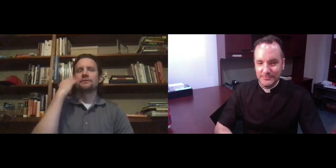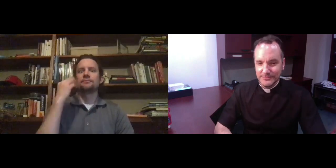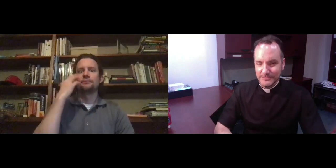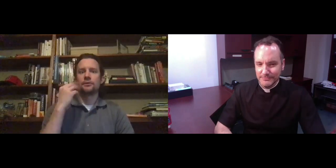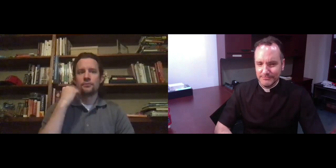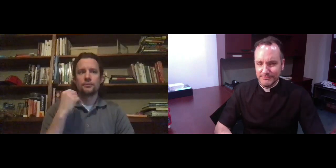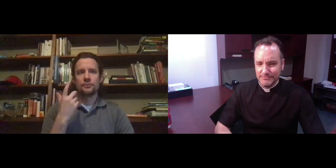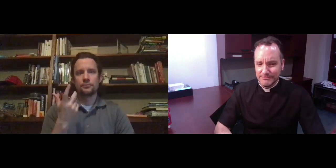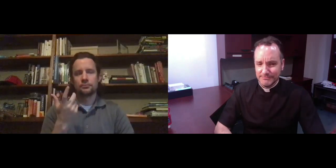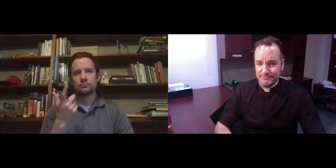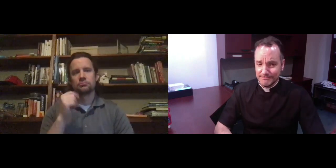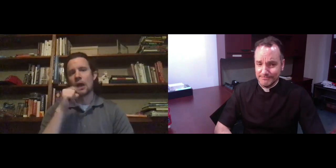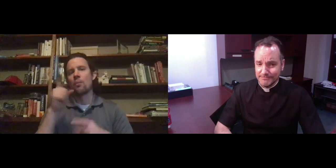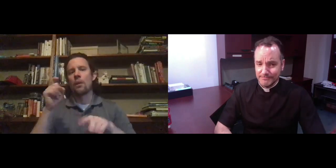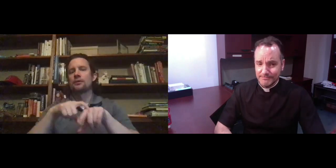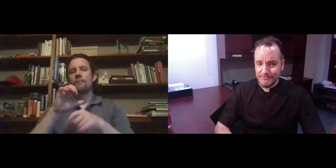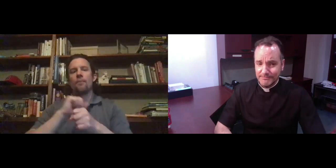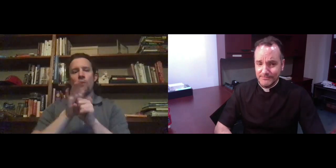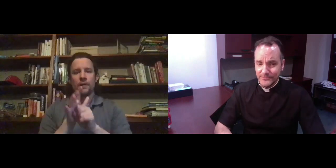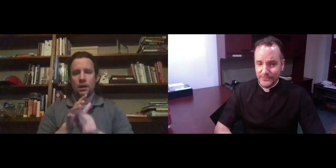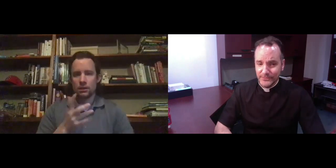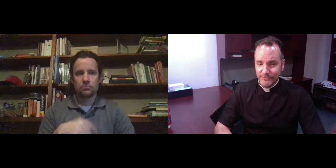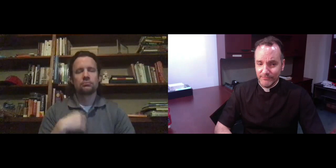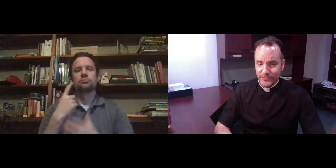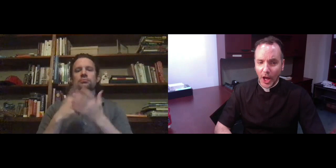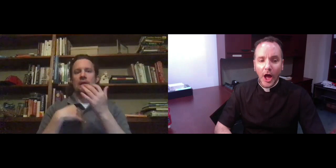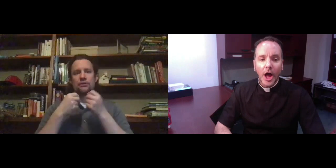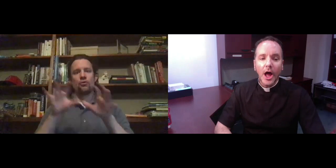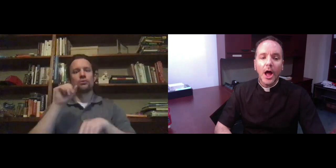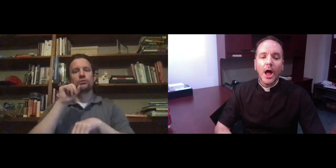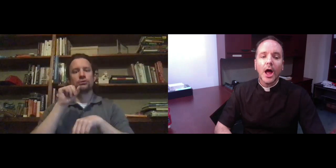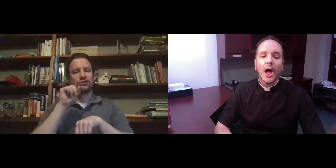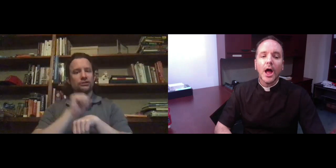(Kyle): Yeah, well i have experienced that. Not in